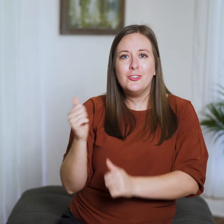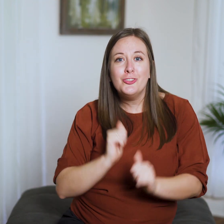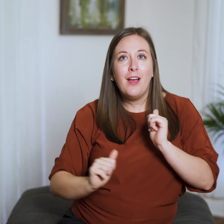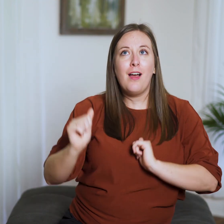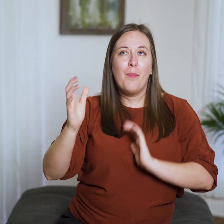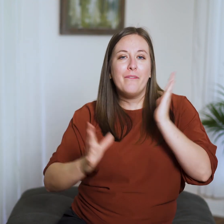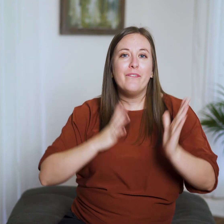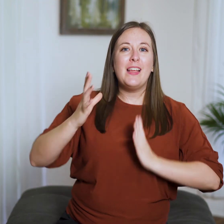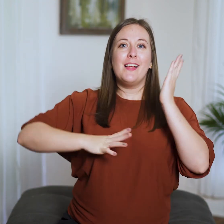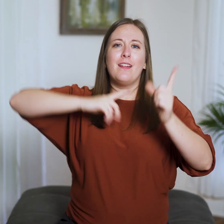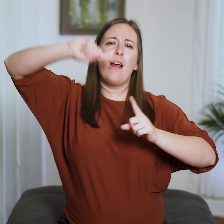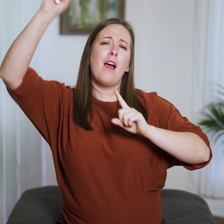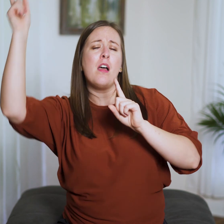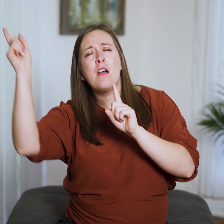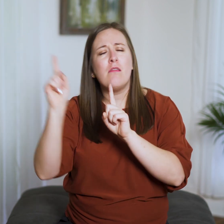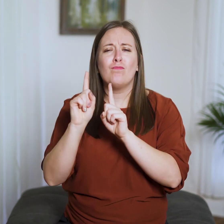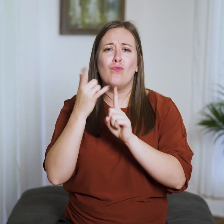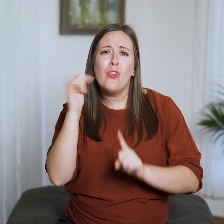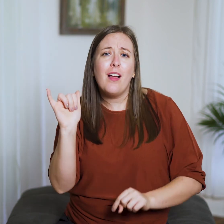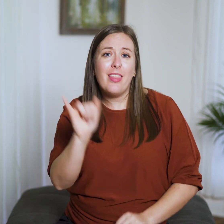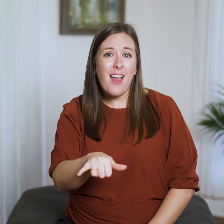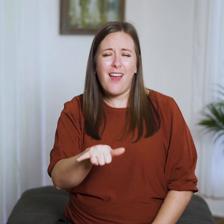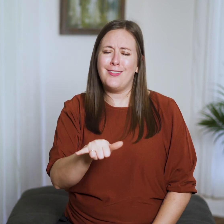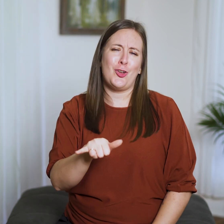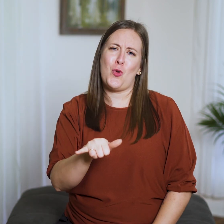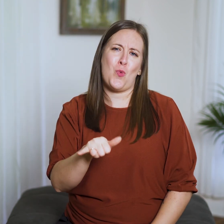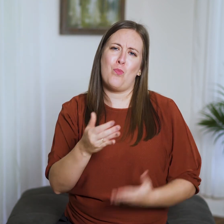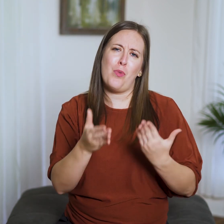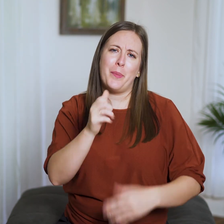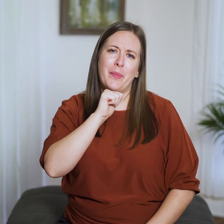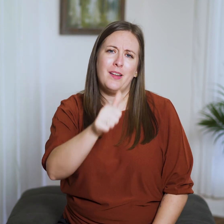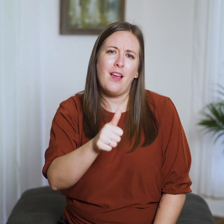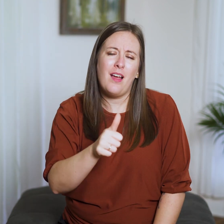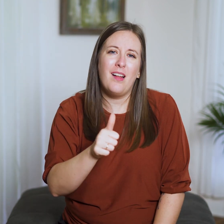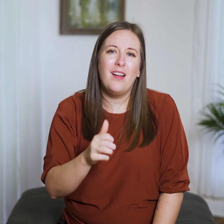It probably won’t happen in a dramatic way.